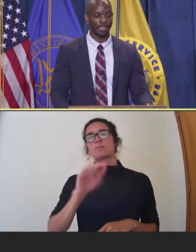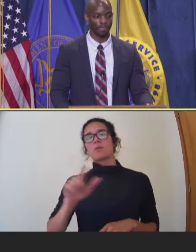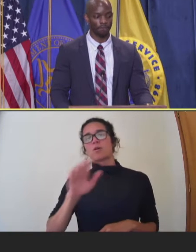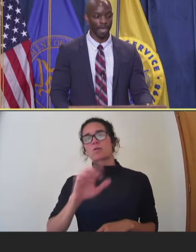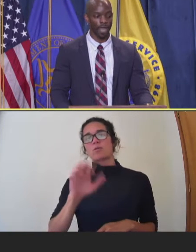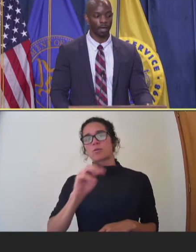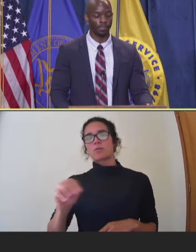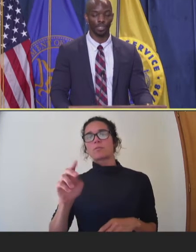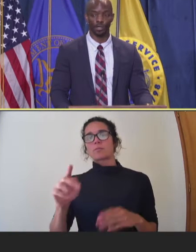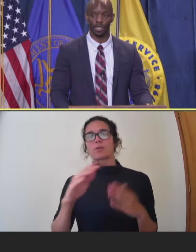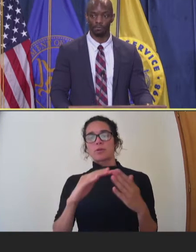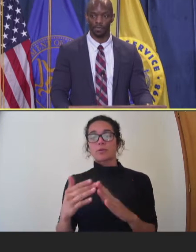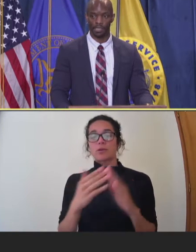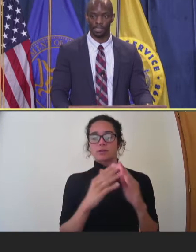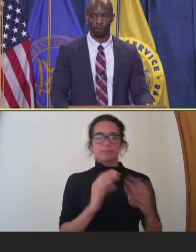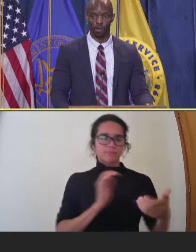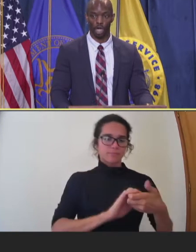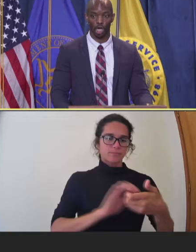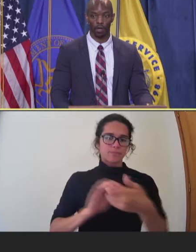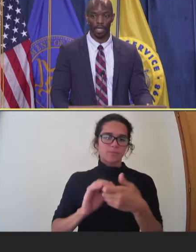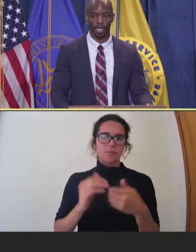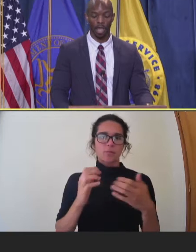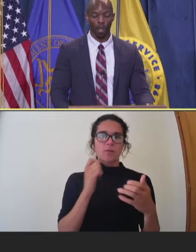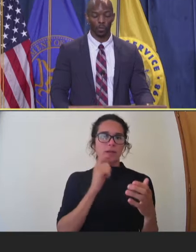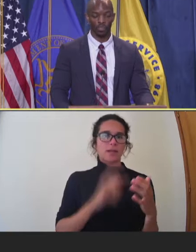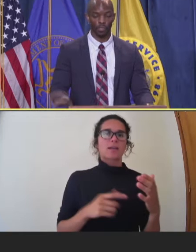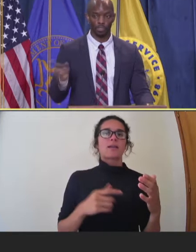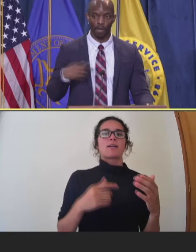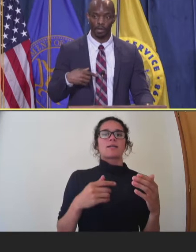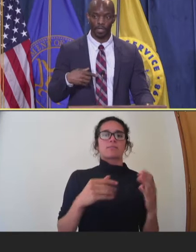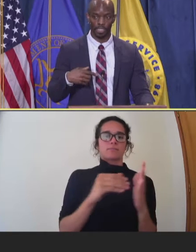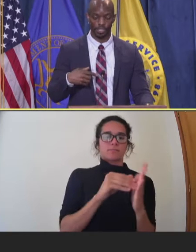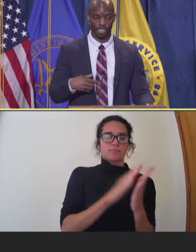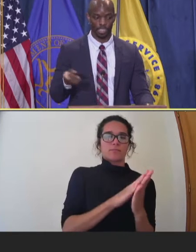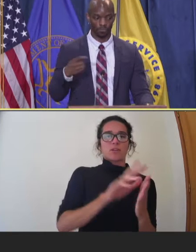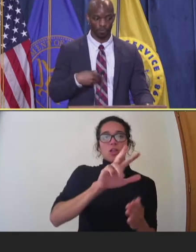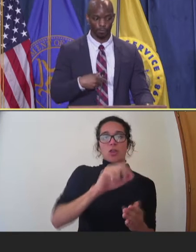identify up to 30 events that were occurring within those priority jurisdictions from the